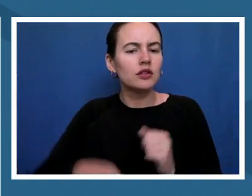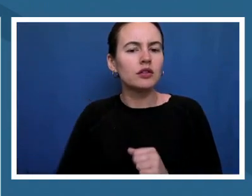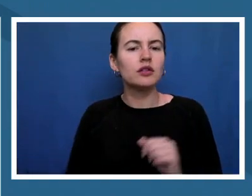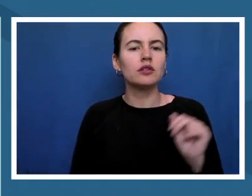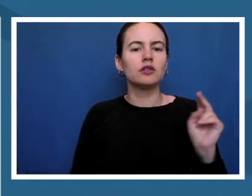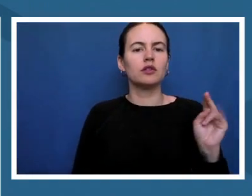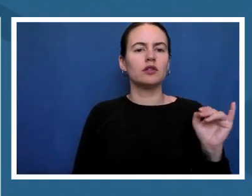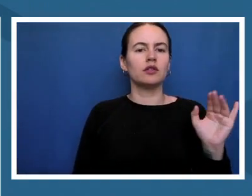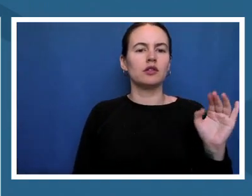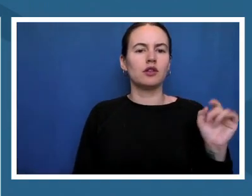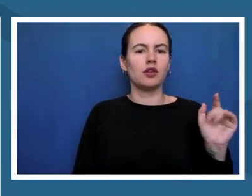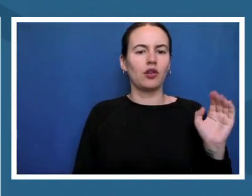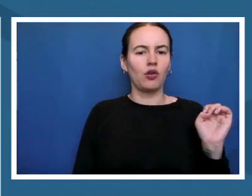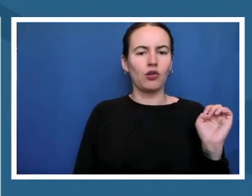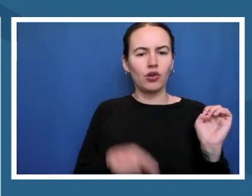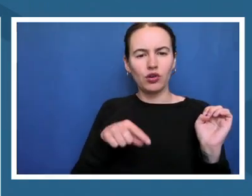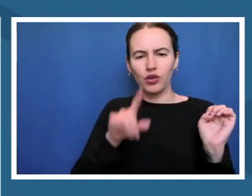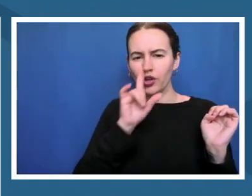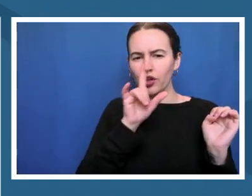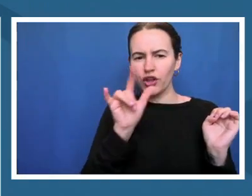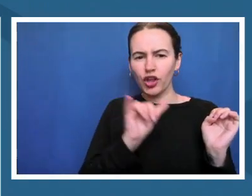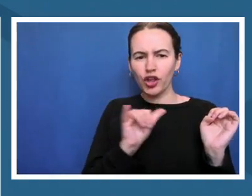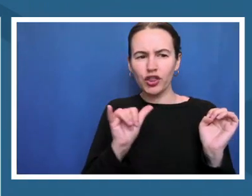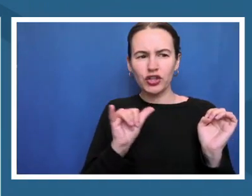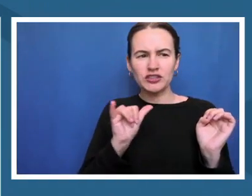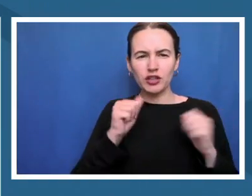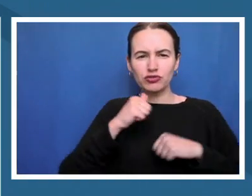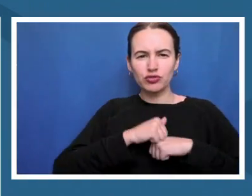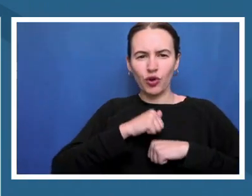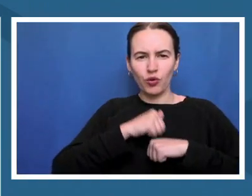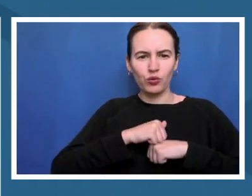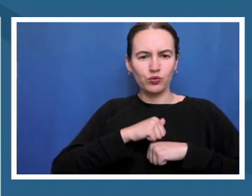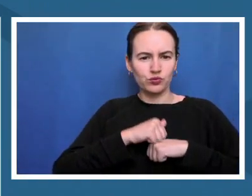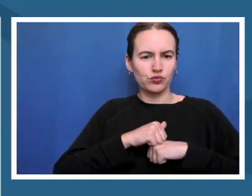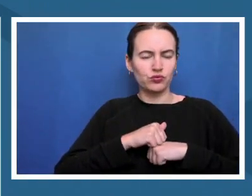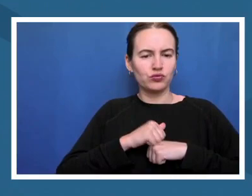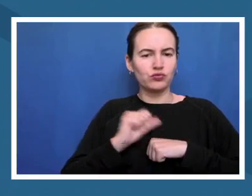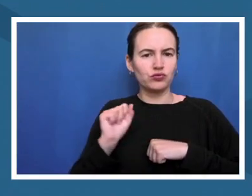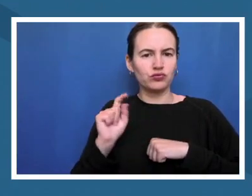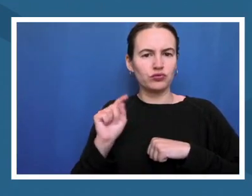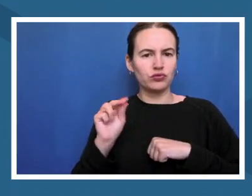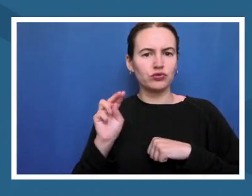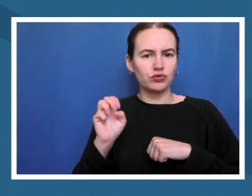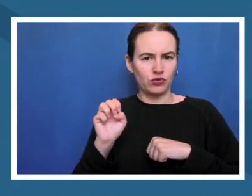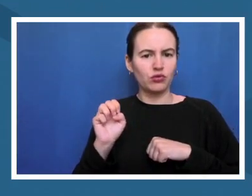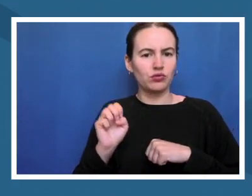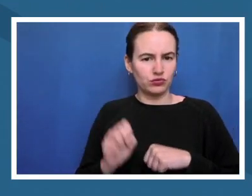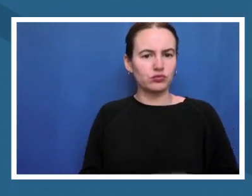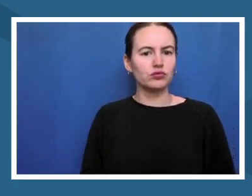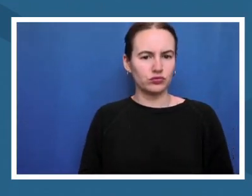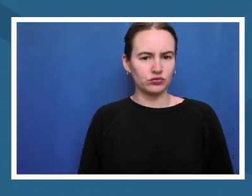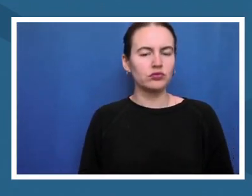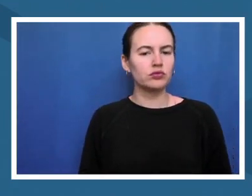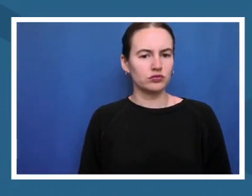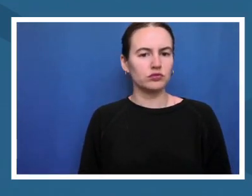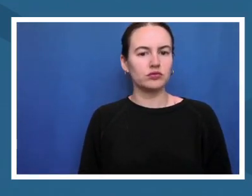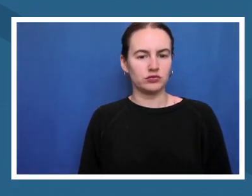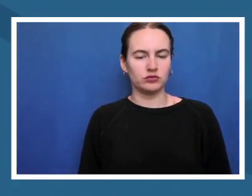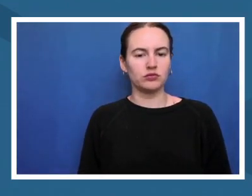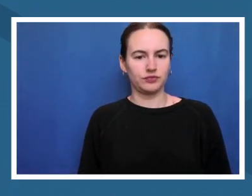this looks like a like a stone this part here